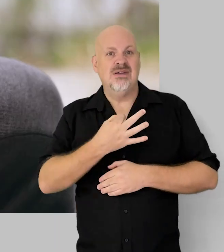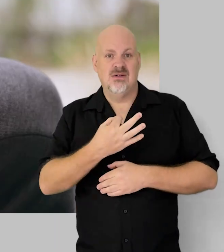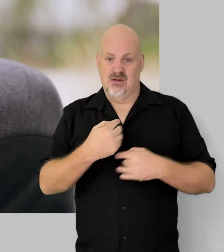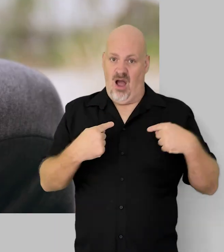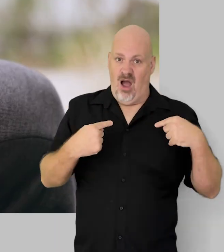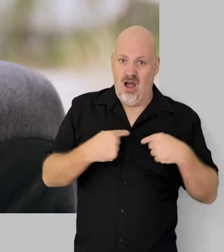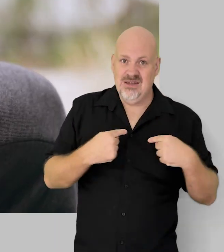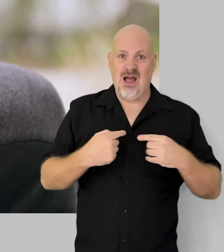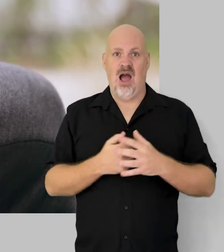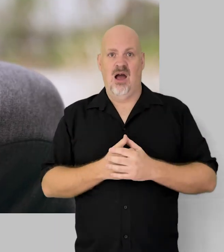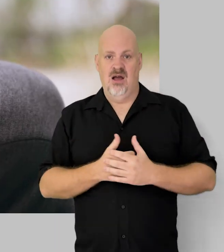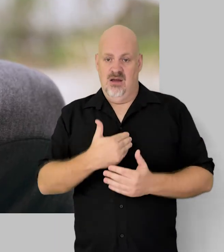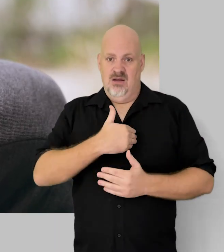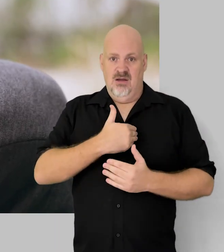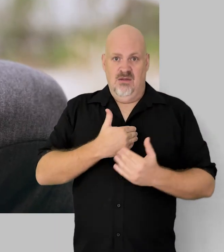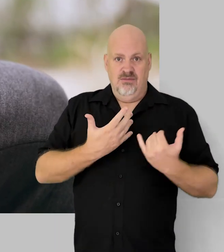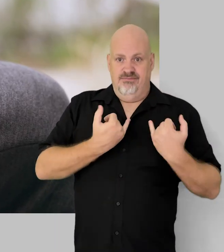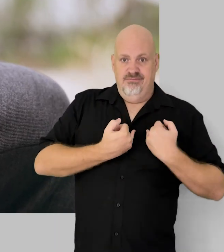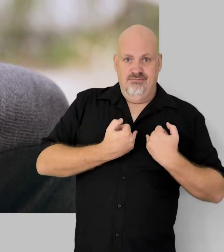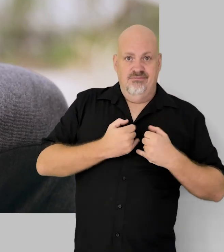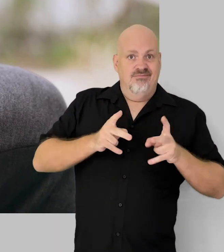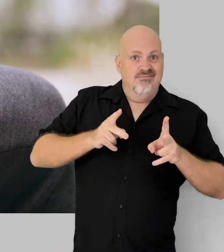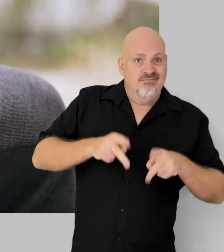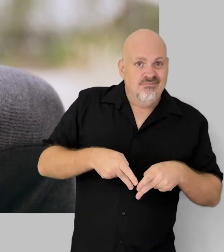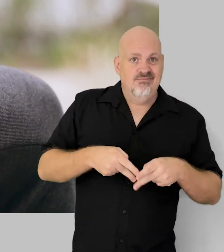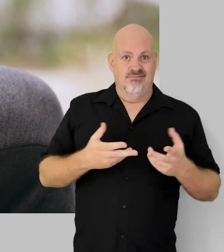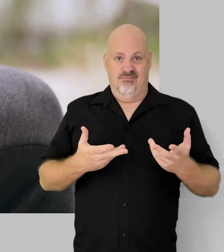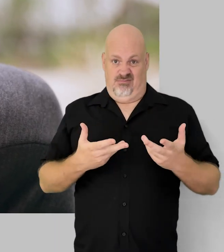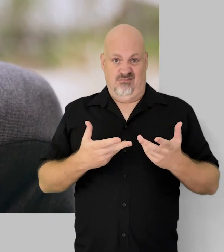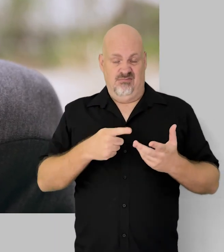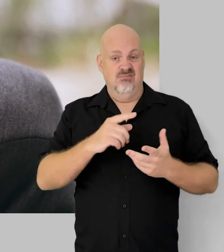especially major conditions such as depression and anxiety disorders.